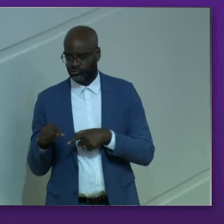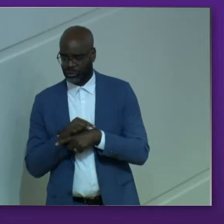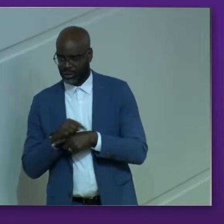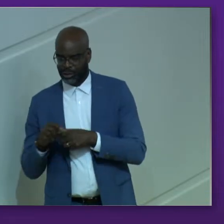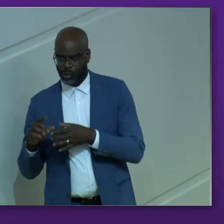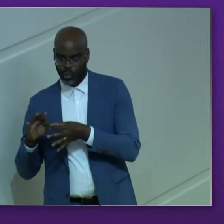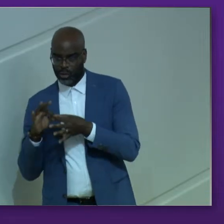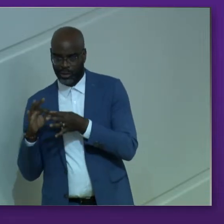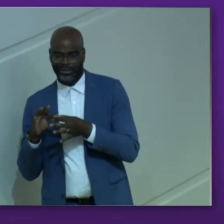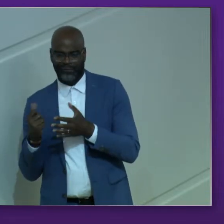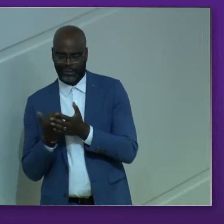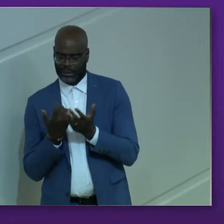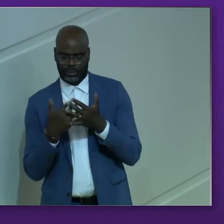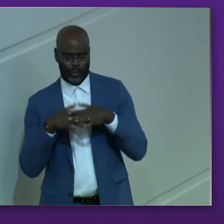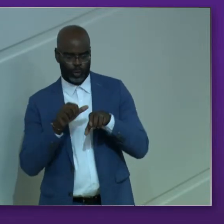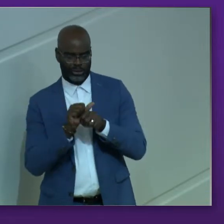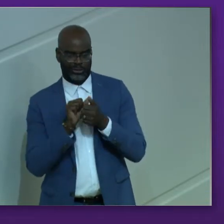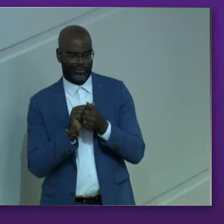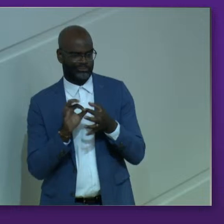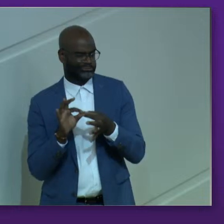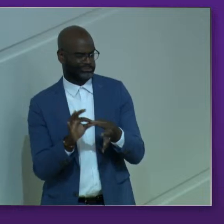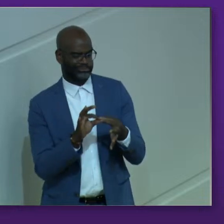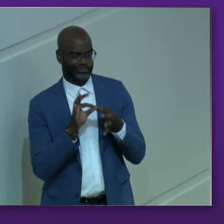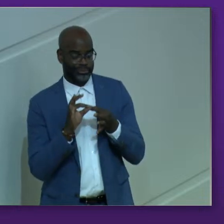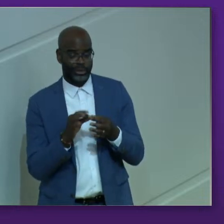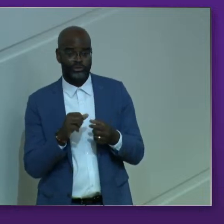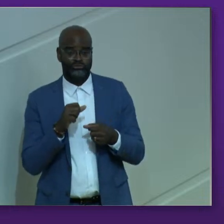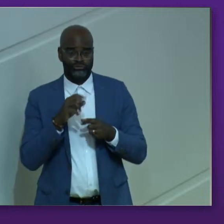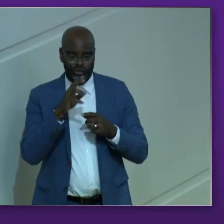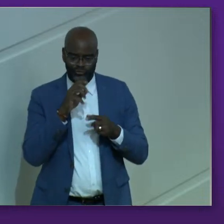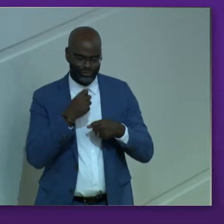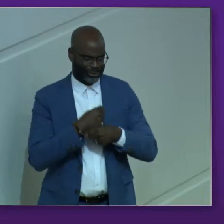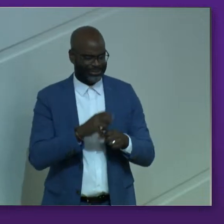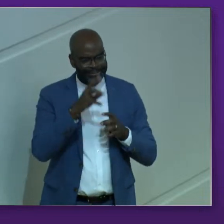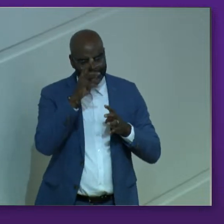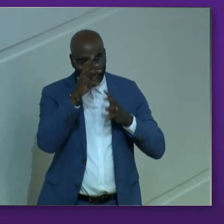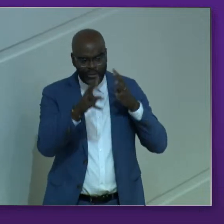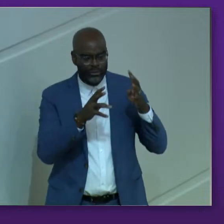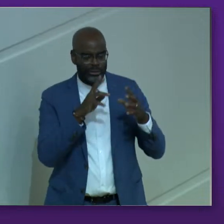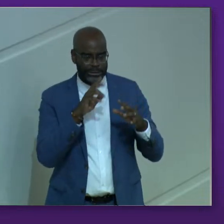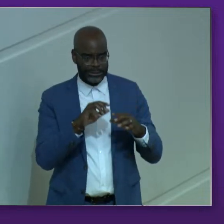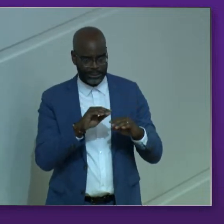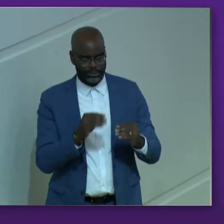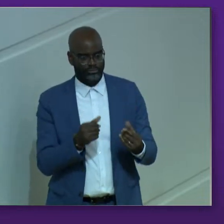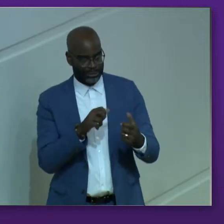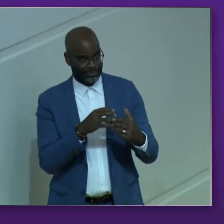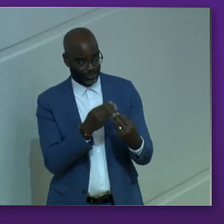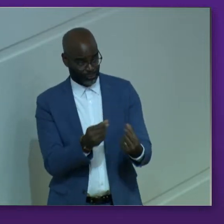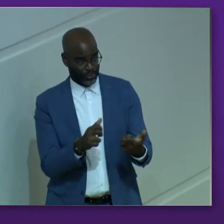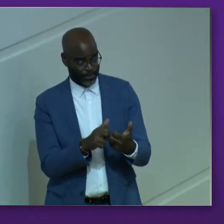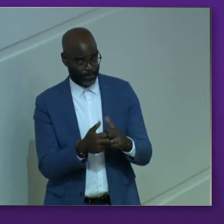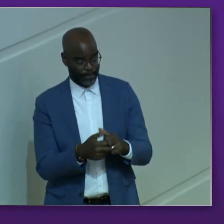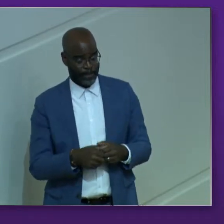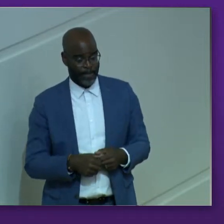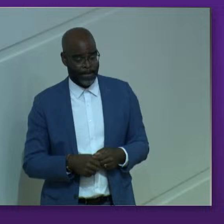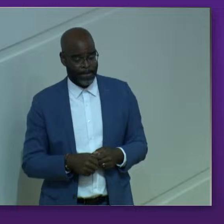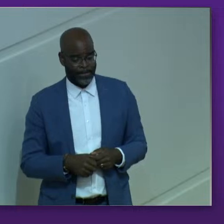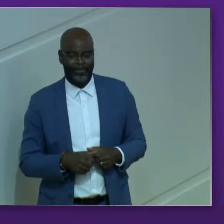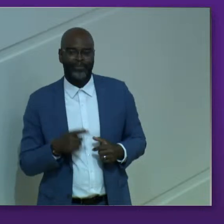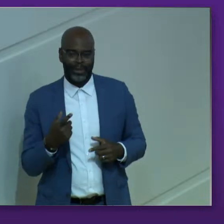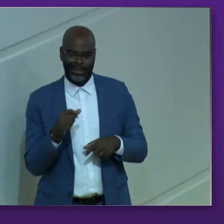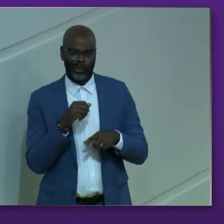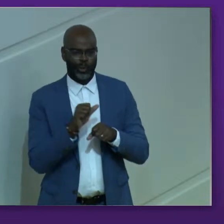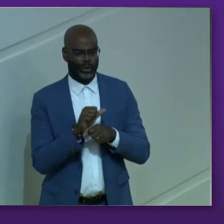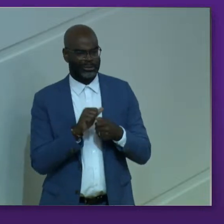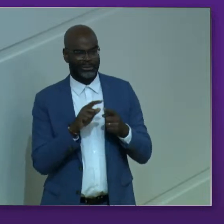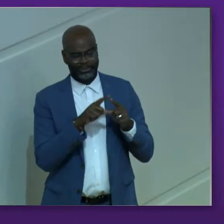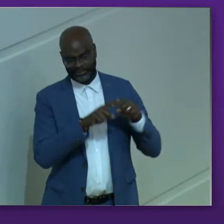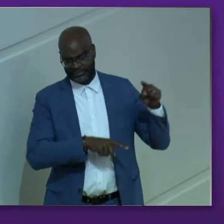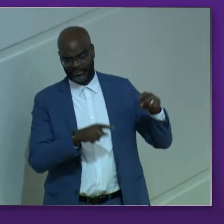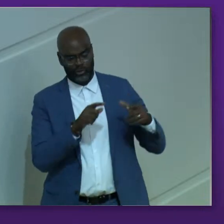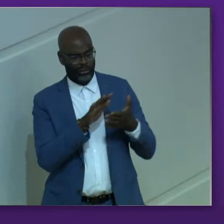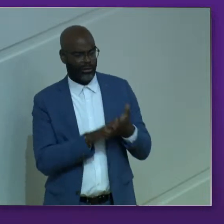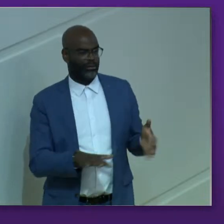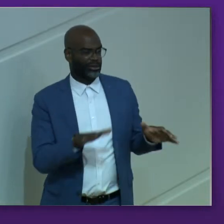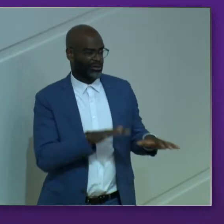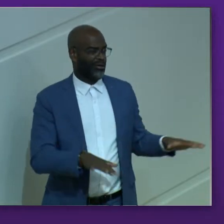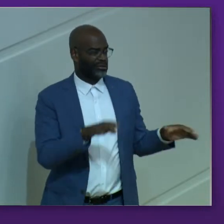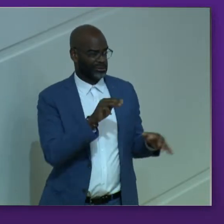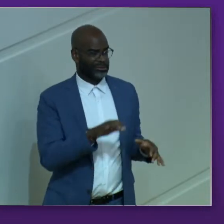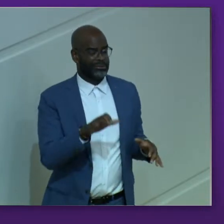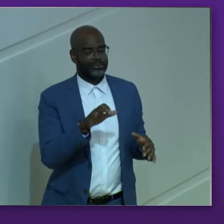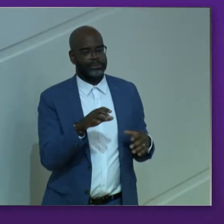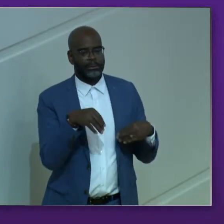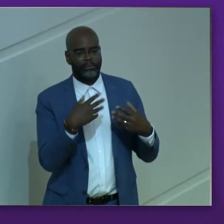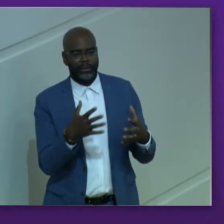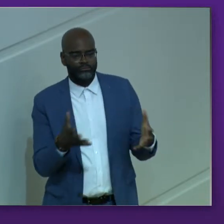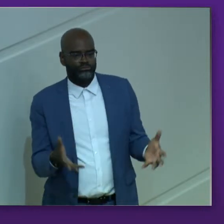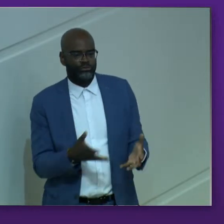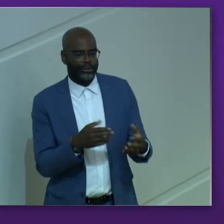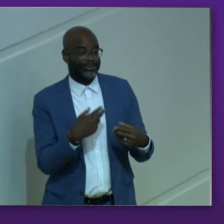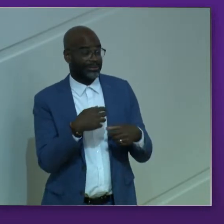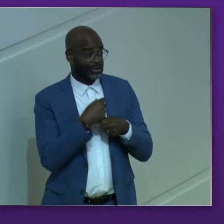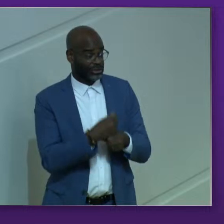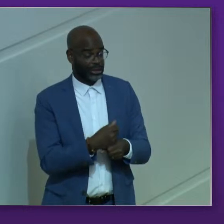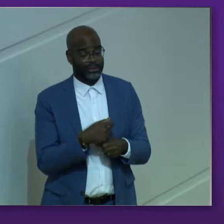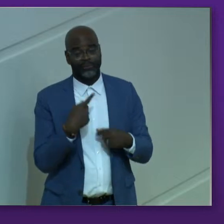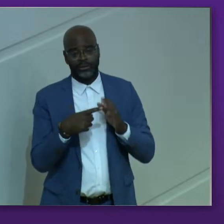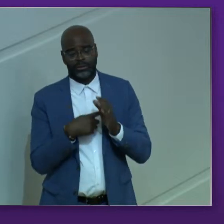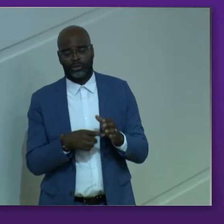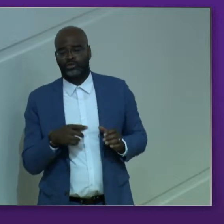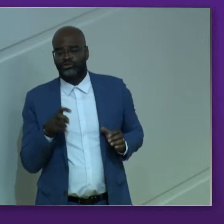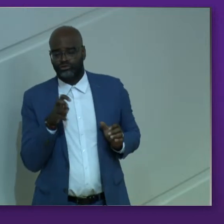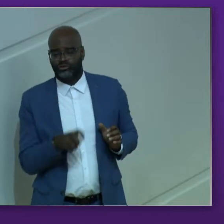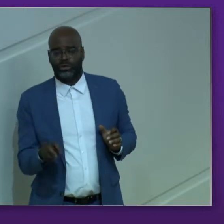SET OF GUIDANCE.